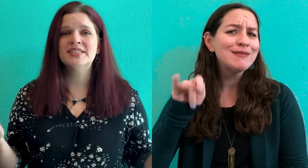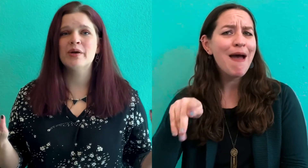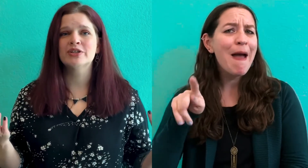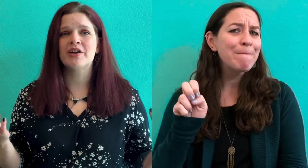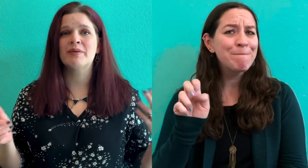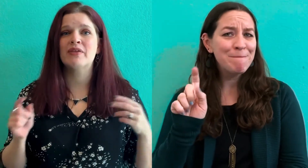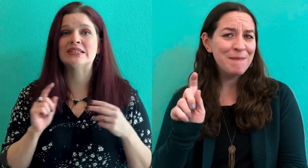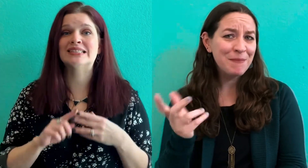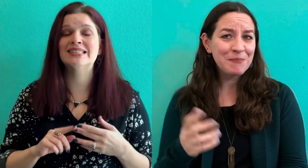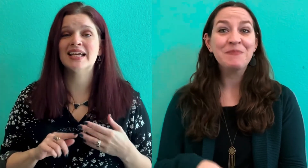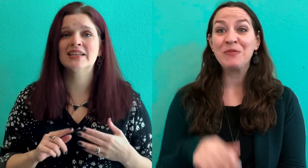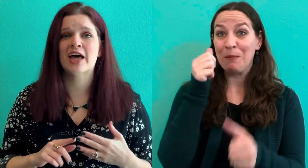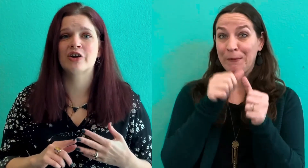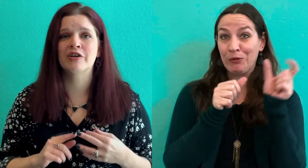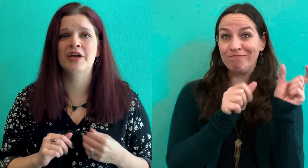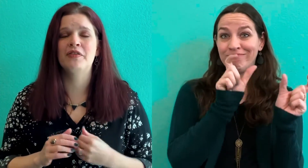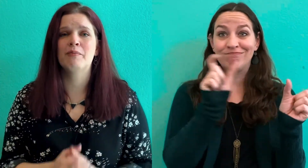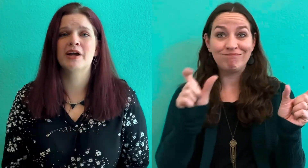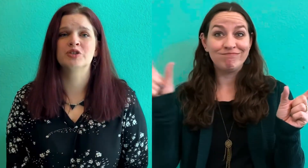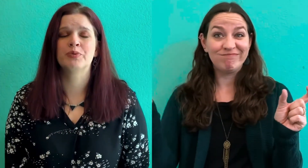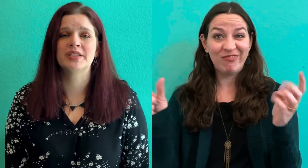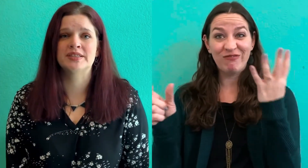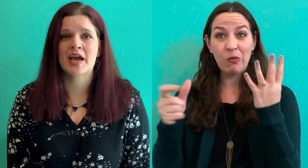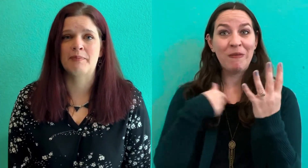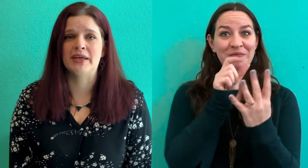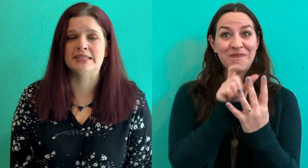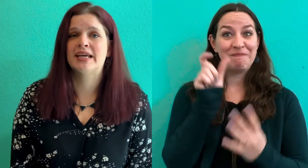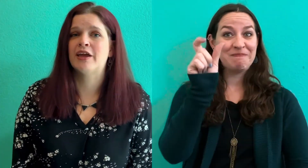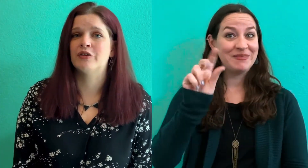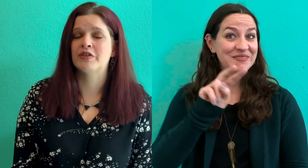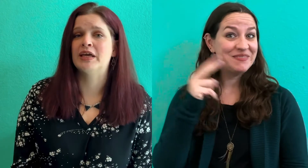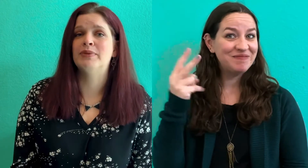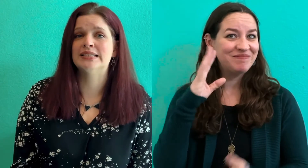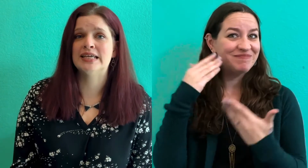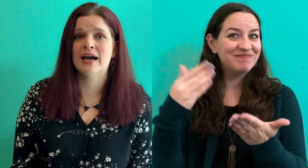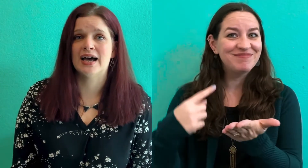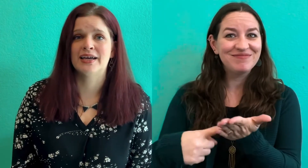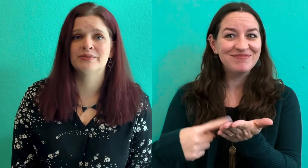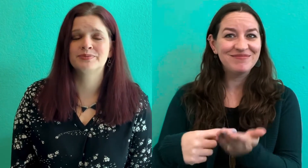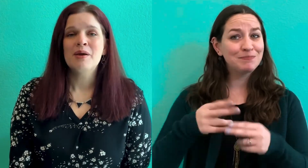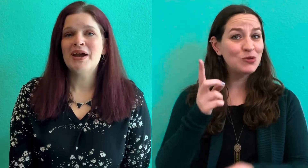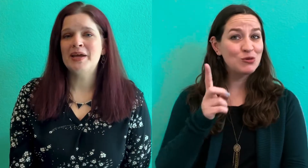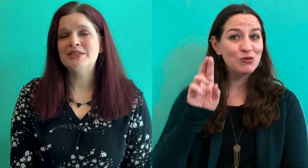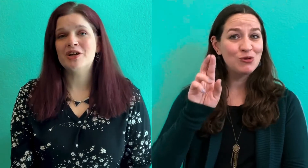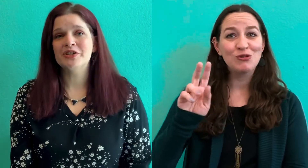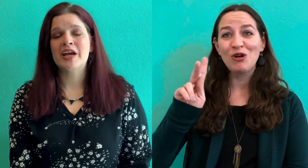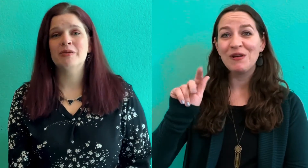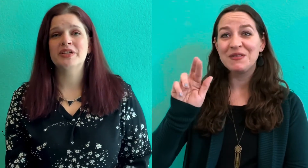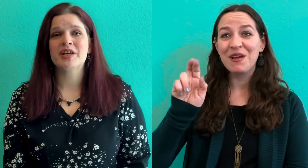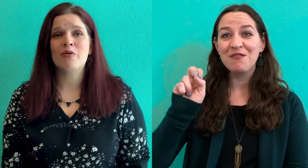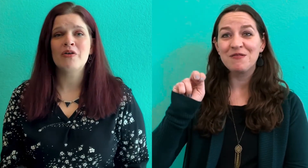Today, we're talking about the second letter in the Myers Briggs type indicator, the MBTI. My name is Dr. Karen McDowell.